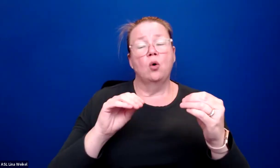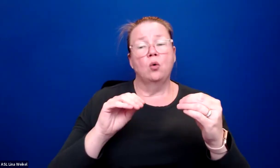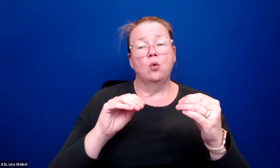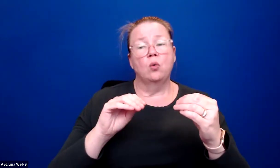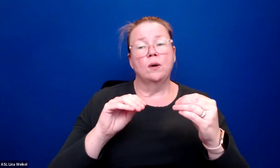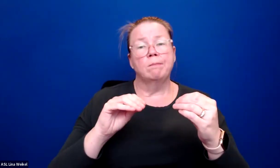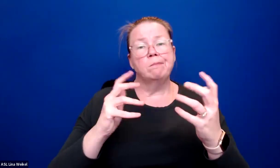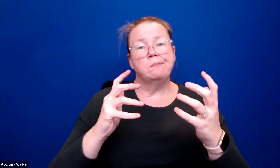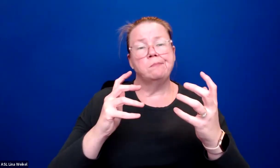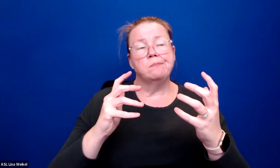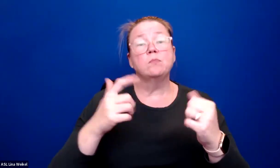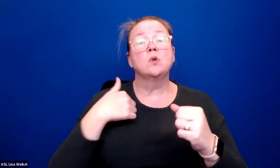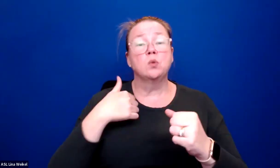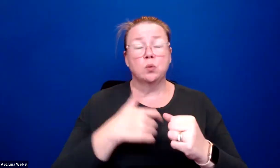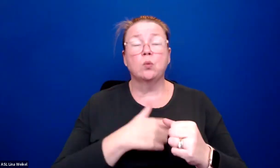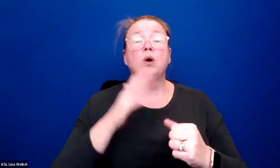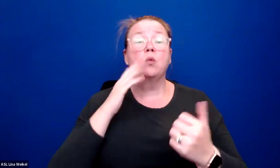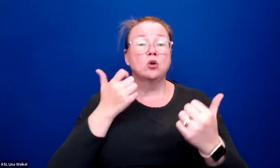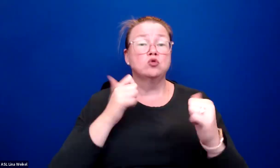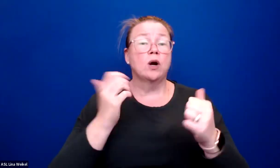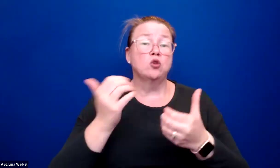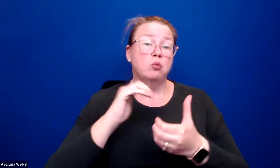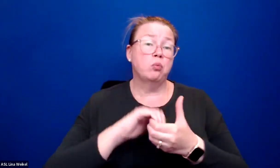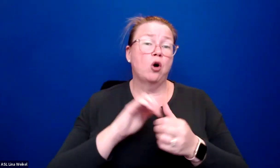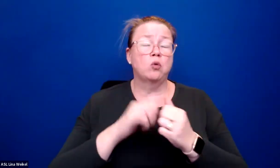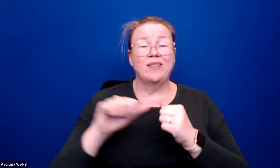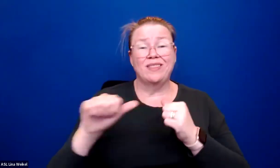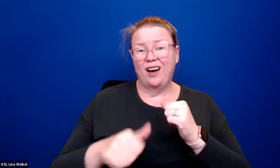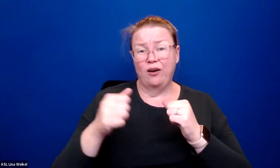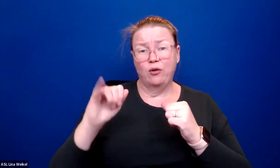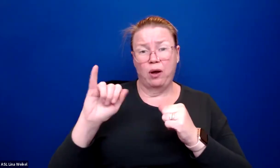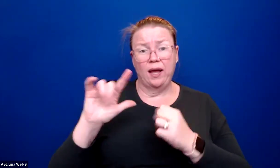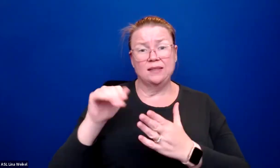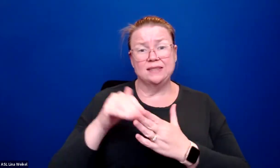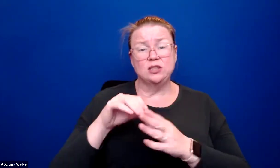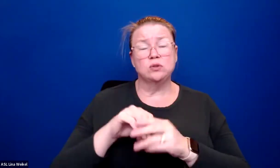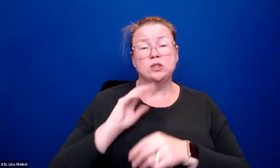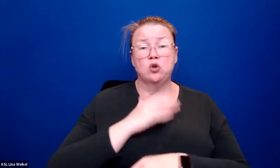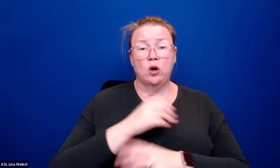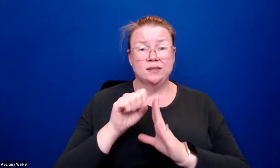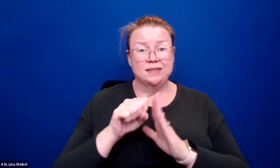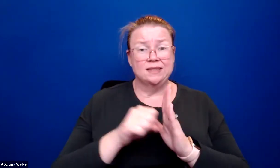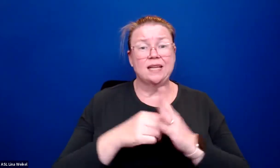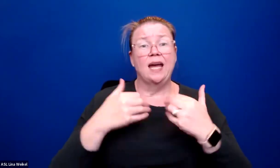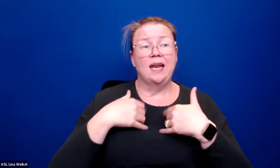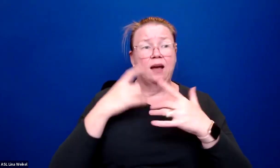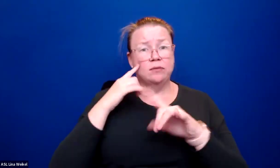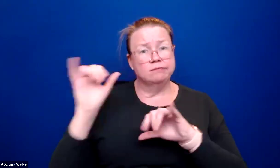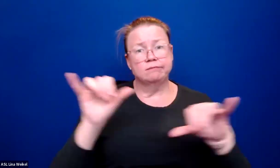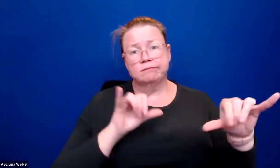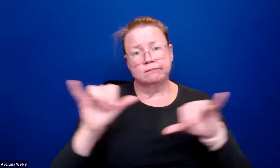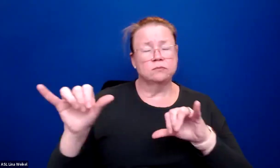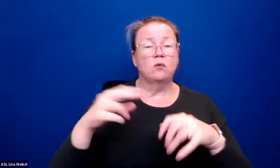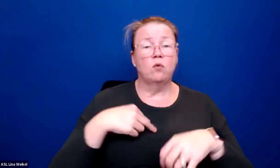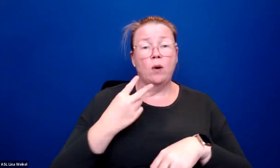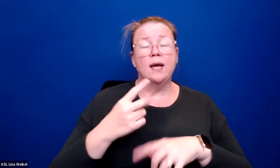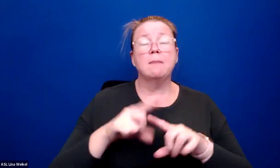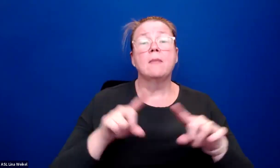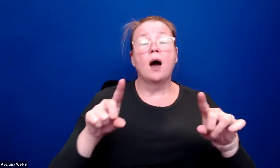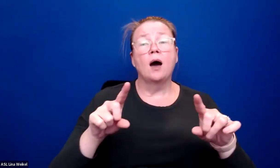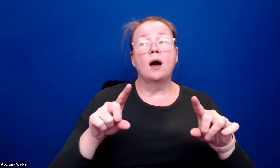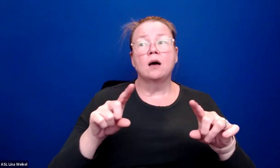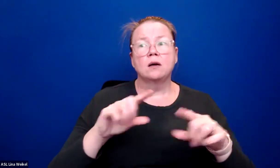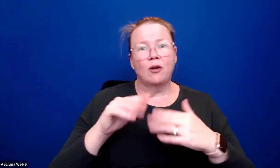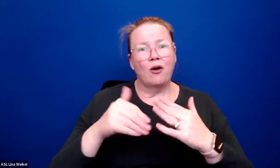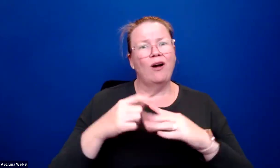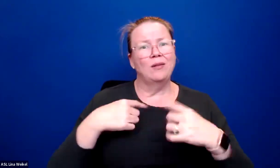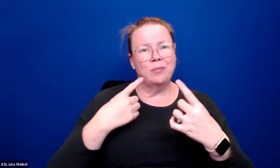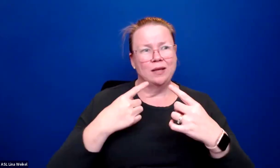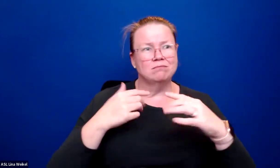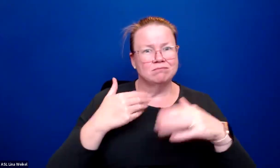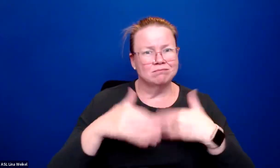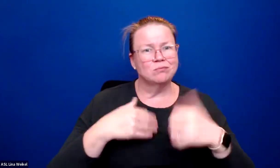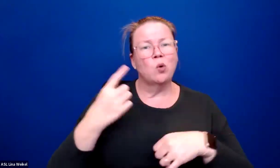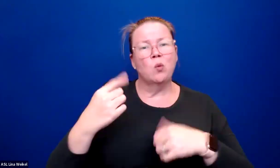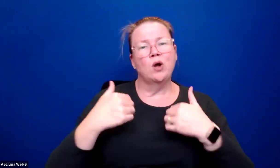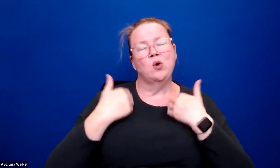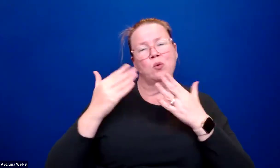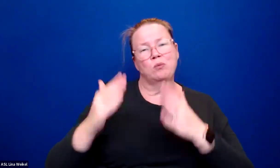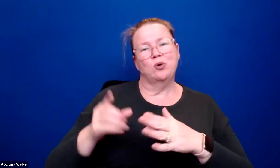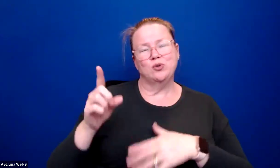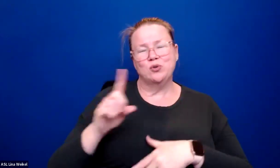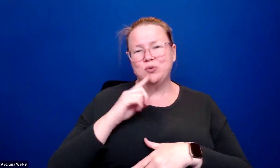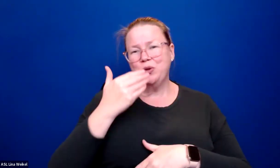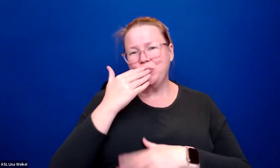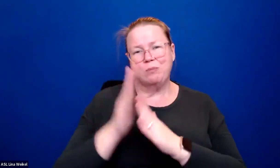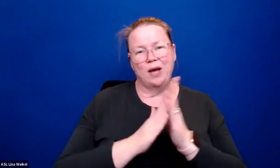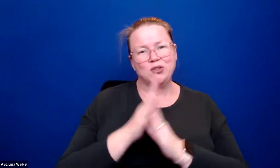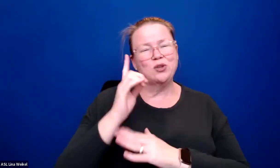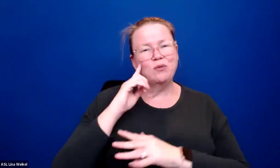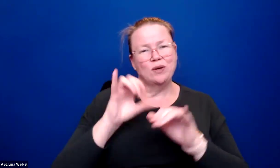Kendra Brown: we're gonna try to partner, maybe with the other aisle centers in our state to kind of have a unified voice on that. But that's all really been driven by the one youth that's really good and really passionate about systems advocacy. But